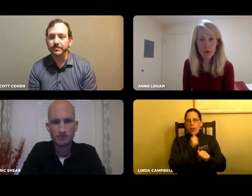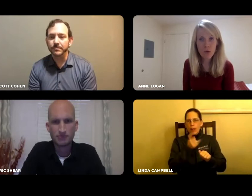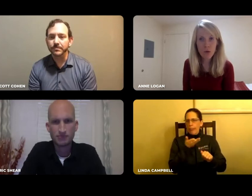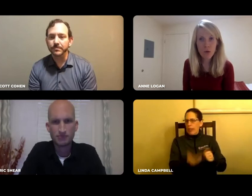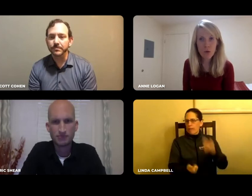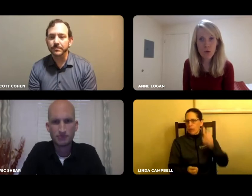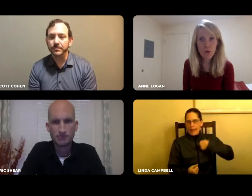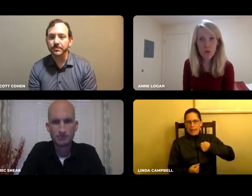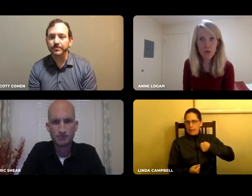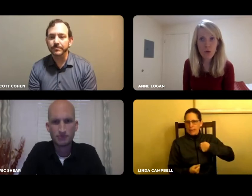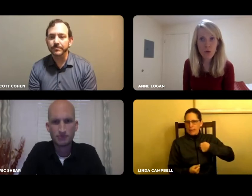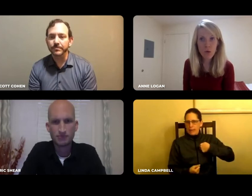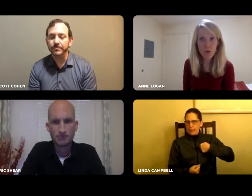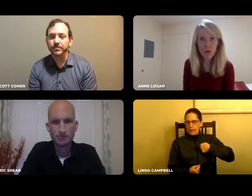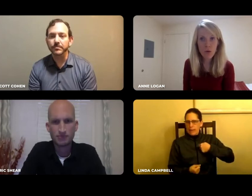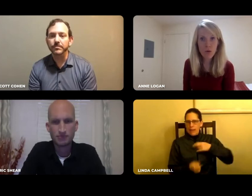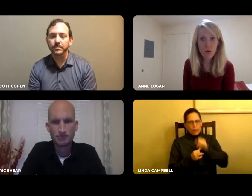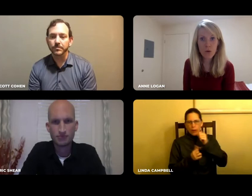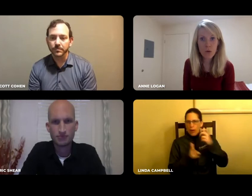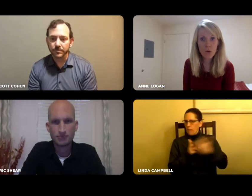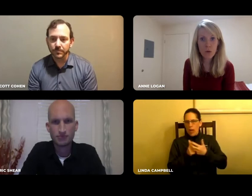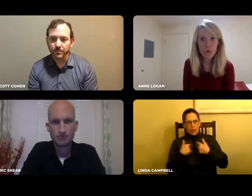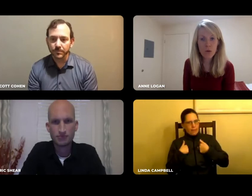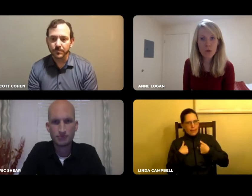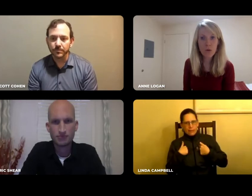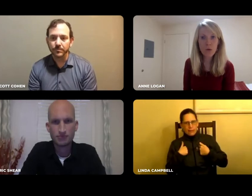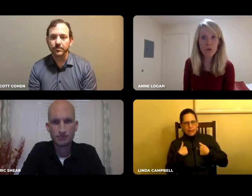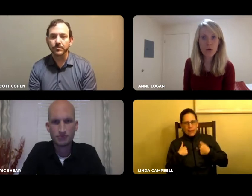They were not a good match.